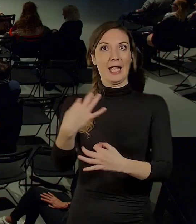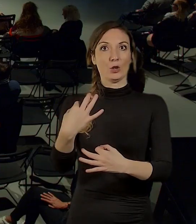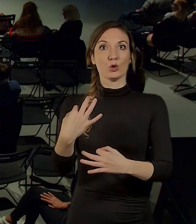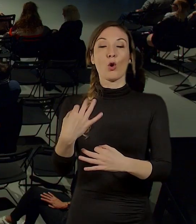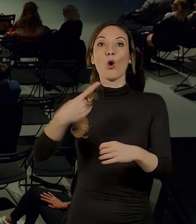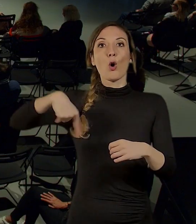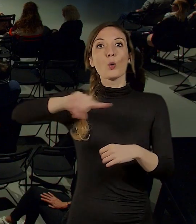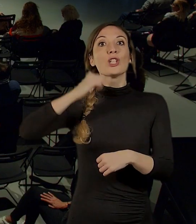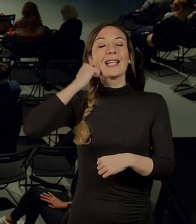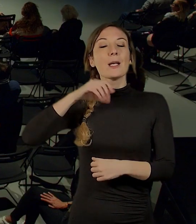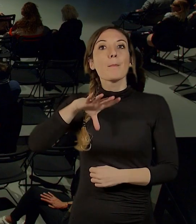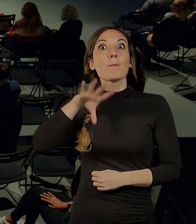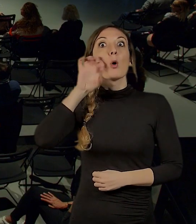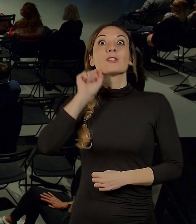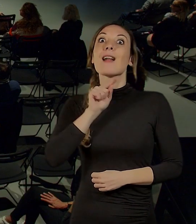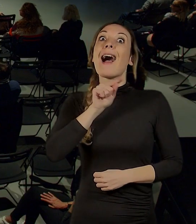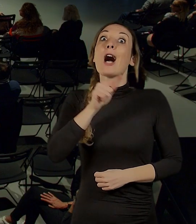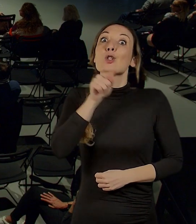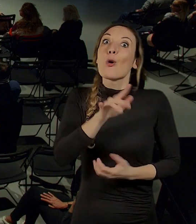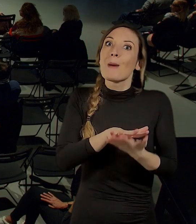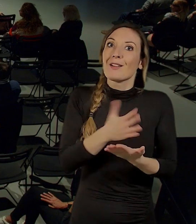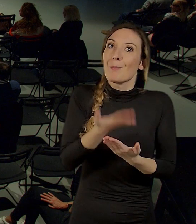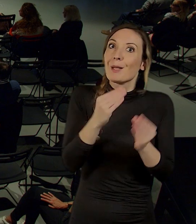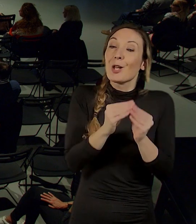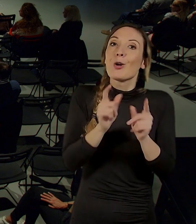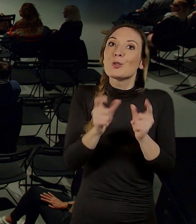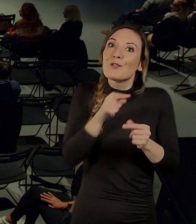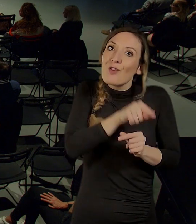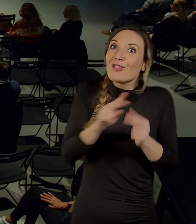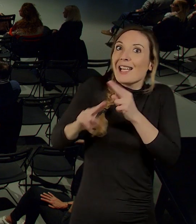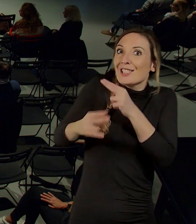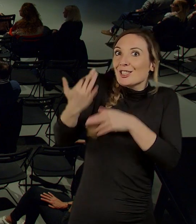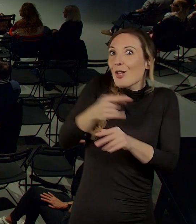go there, they know it. But they are waiting for some construction. They are waiting for noise, dust and the like.